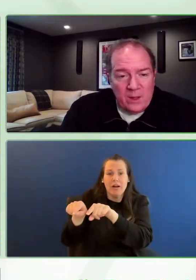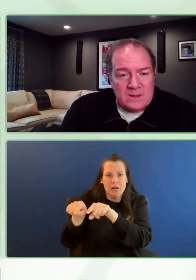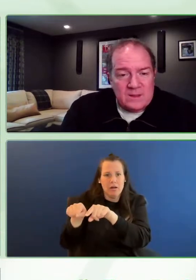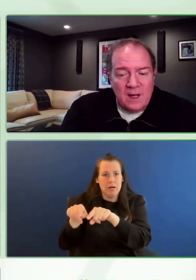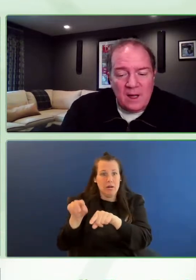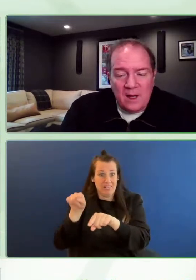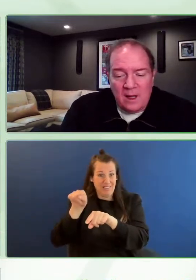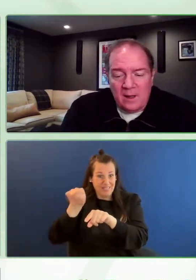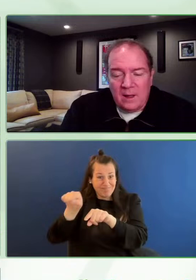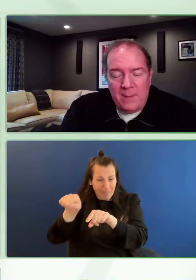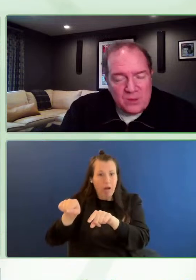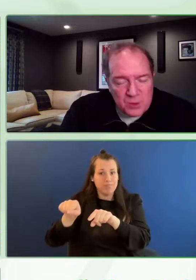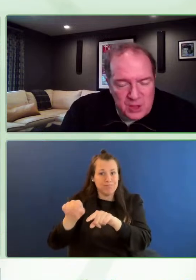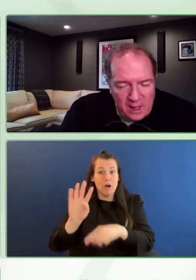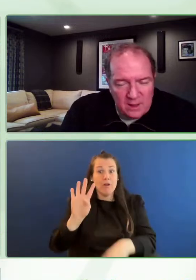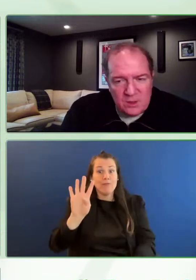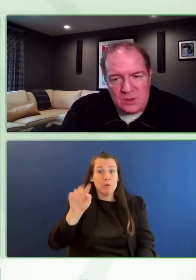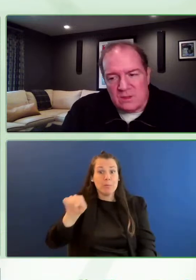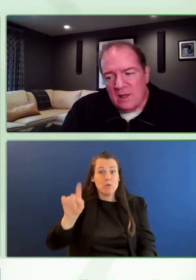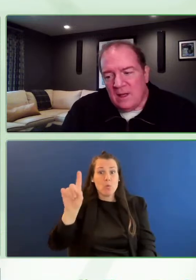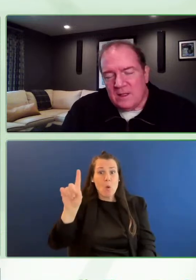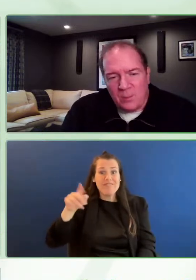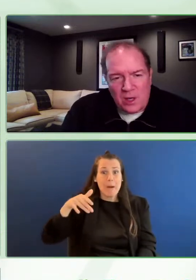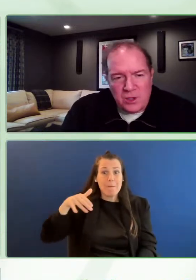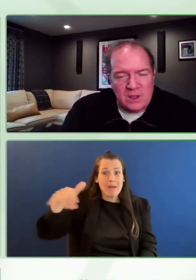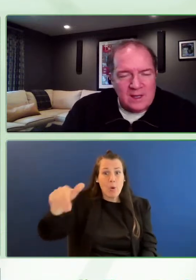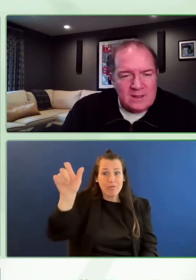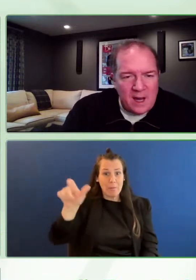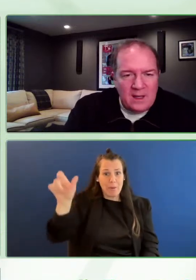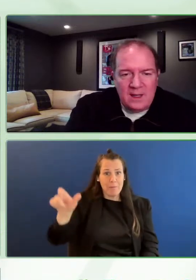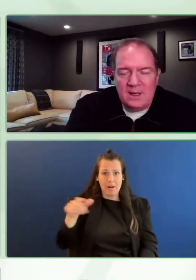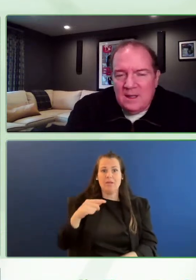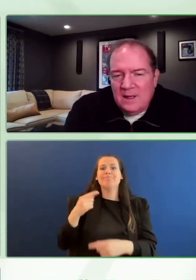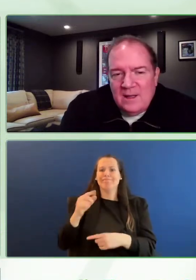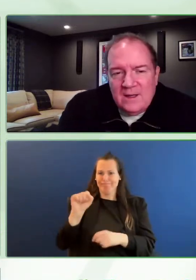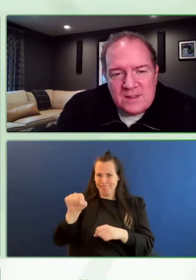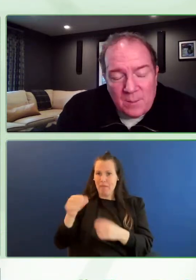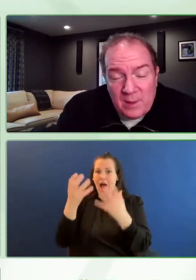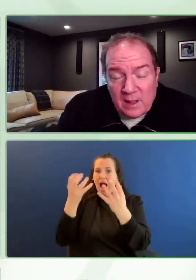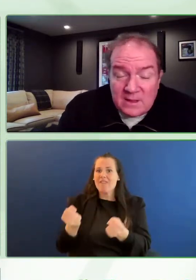Whether it is a mental challenge, depression, anxiety, something.